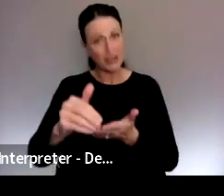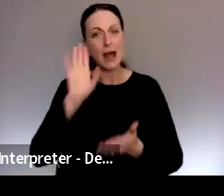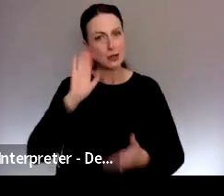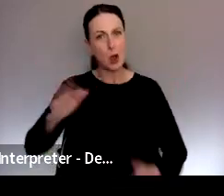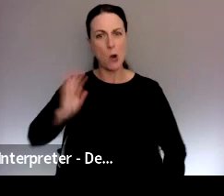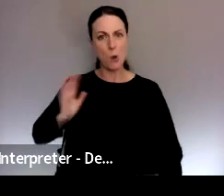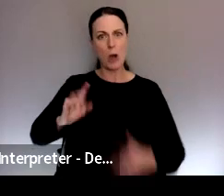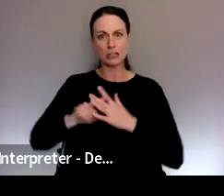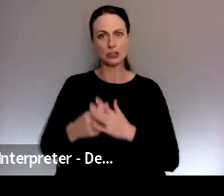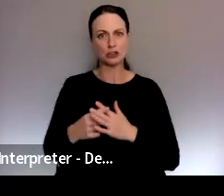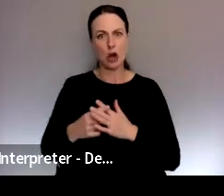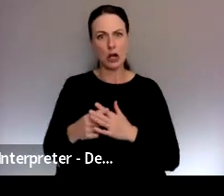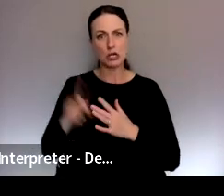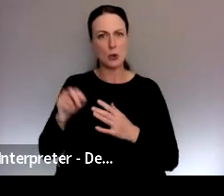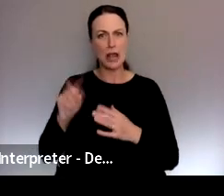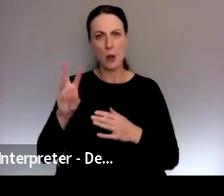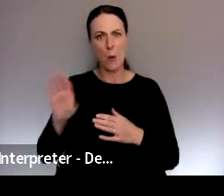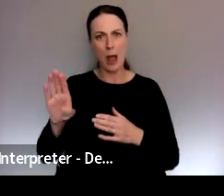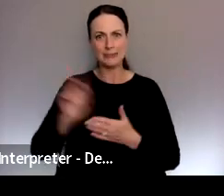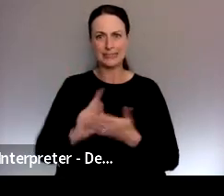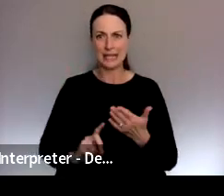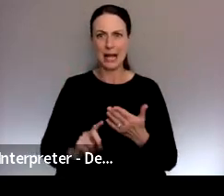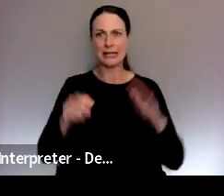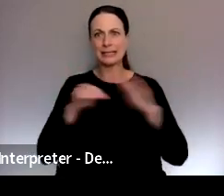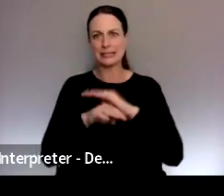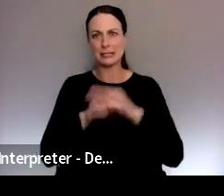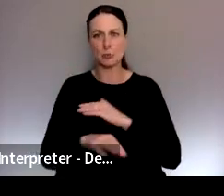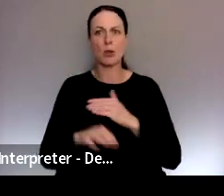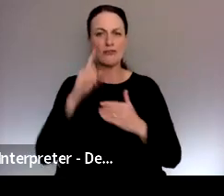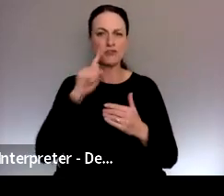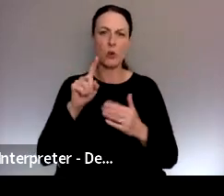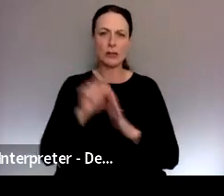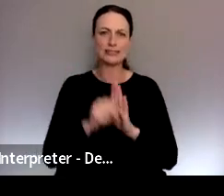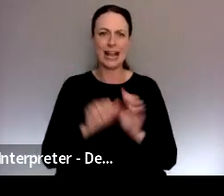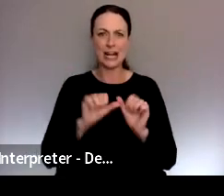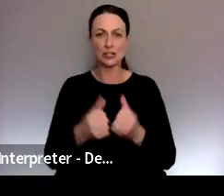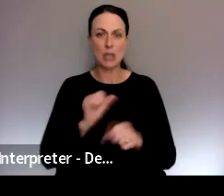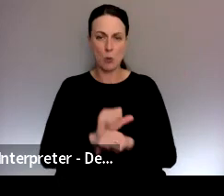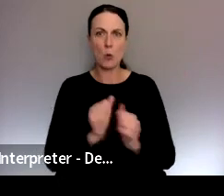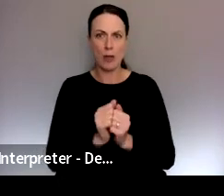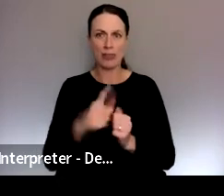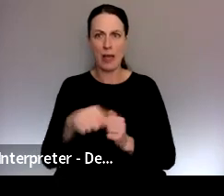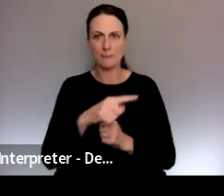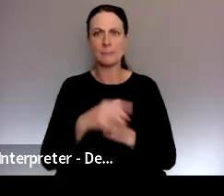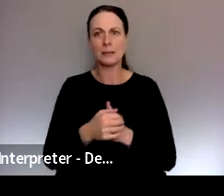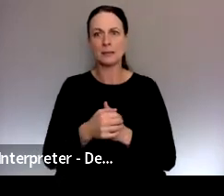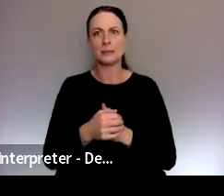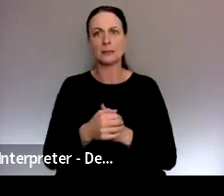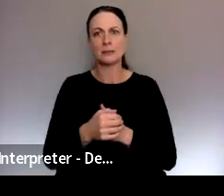I know when I started doing accessible web design for the state agency I worked with,